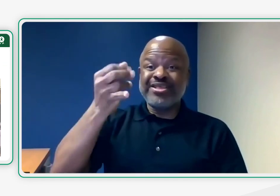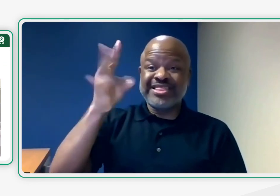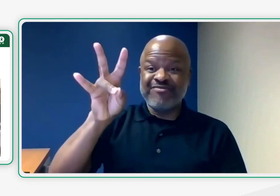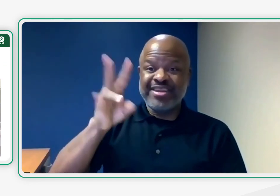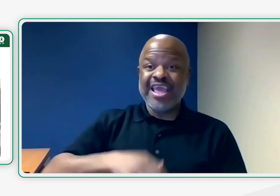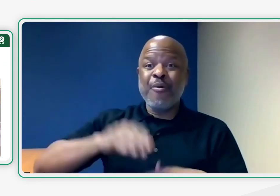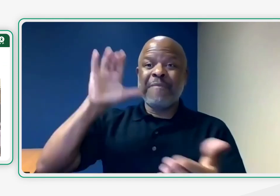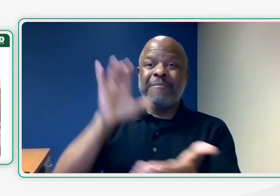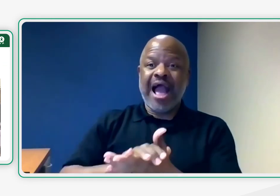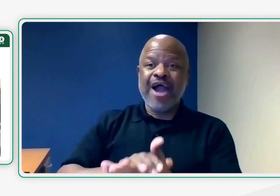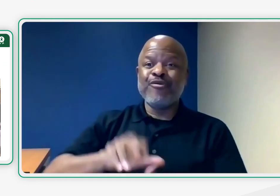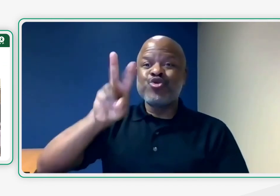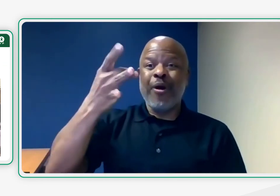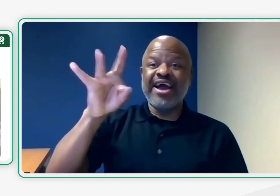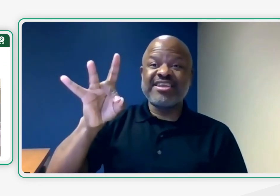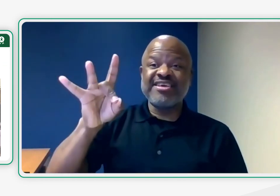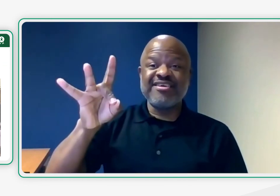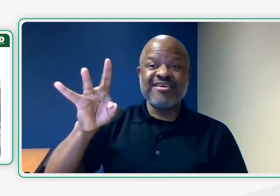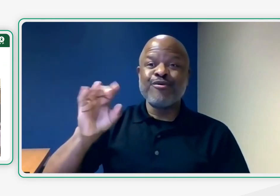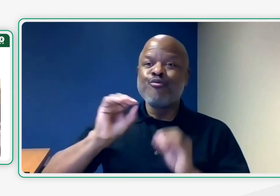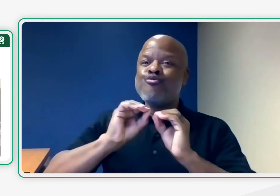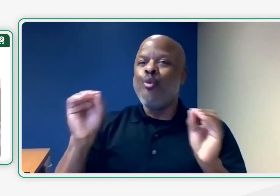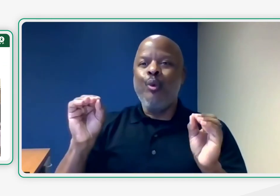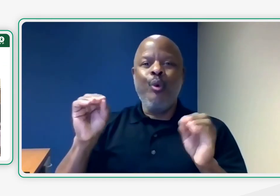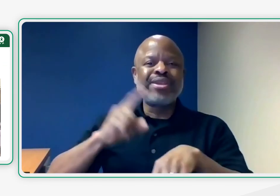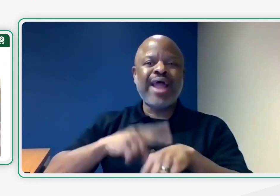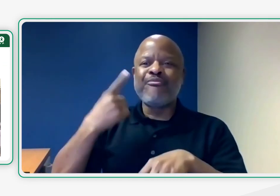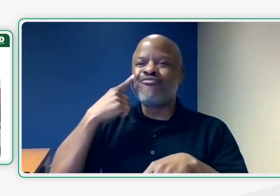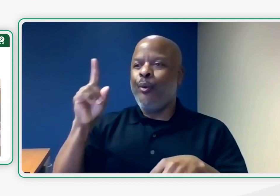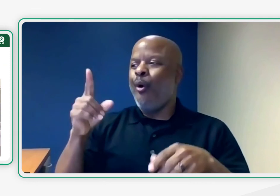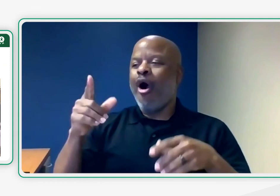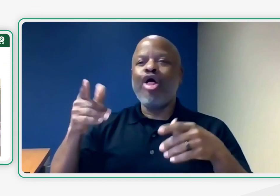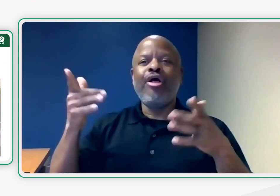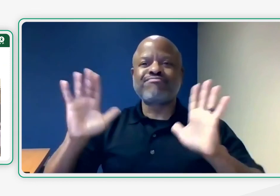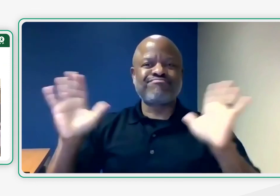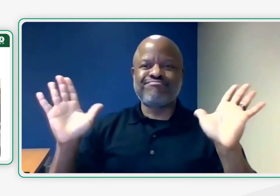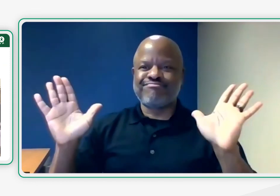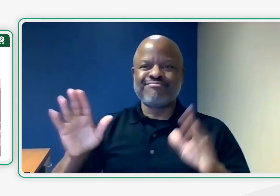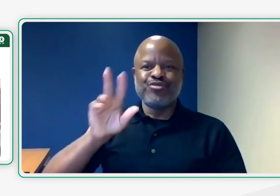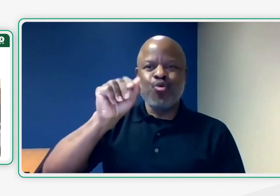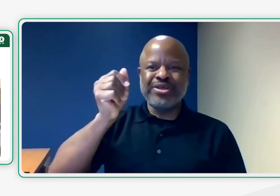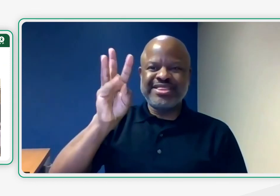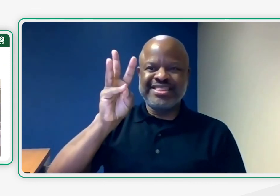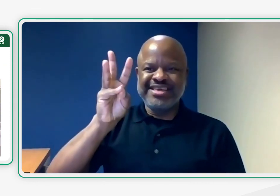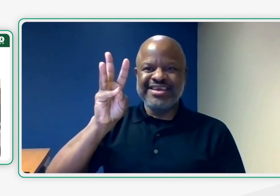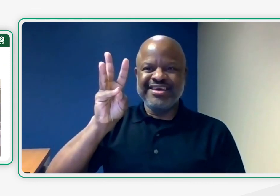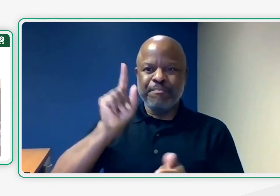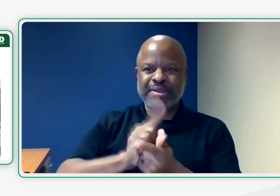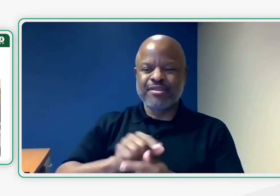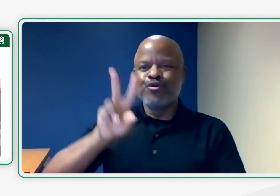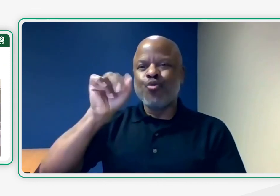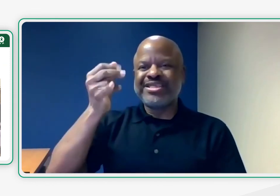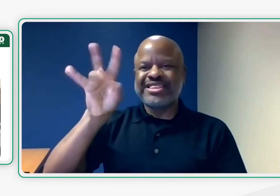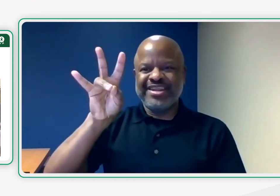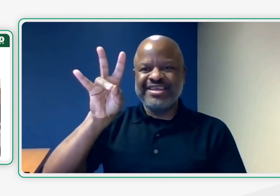So, we met in 2016. We got engaged in 2017. We were married in 2018. There was no time to dawdle,